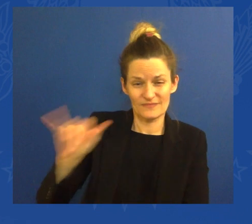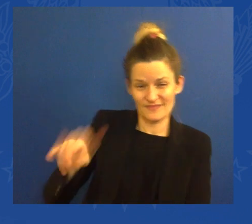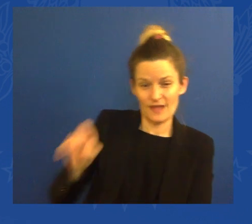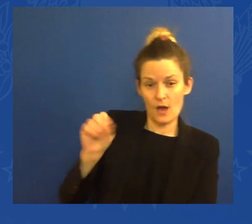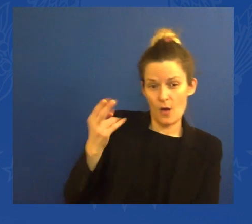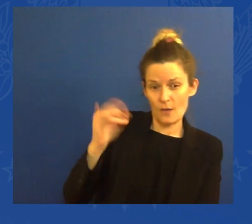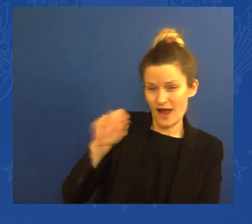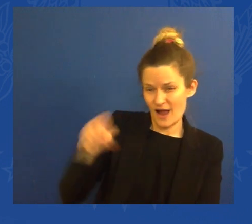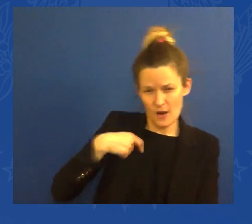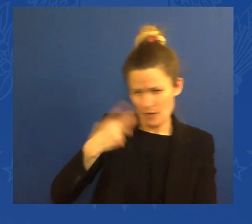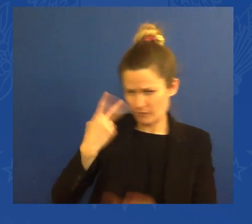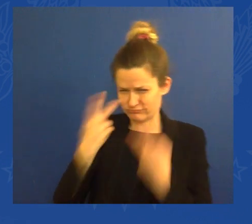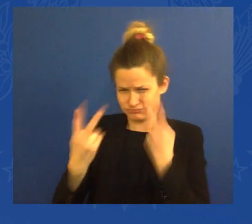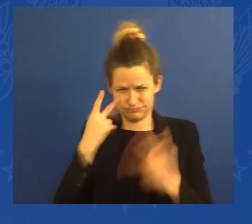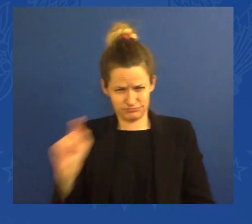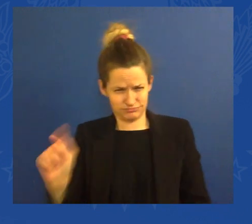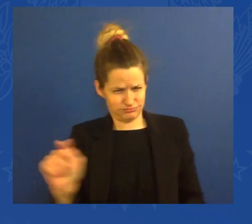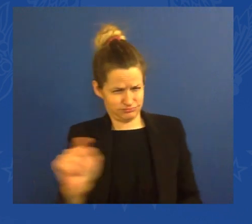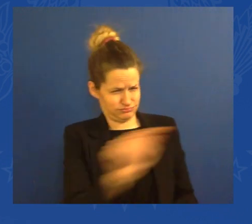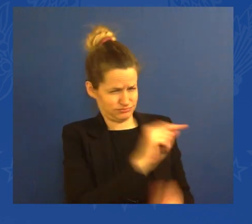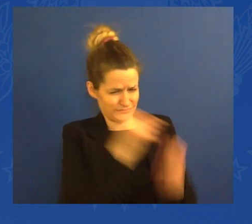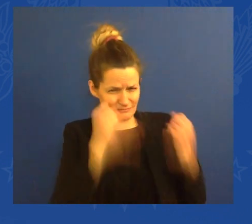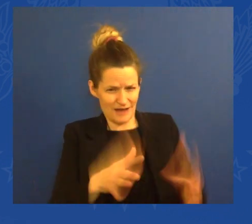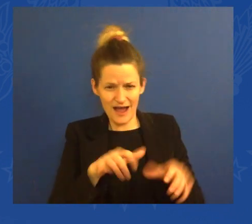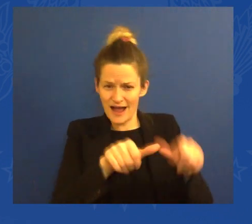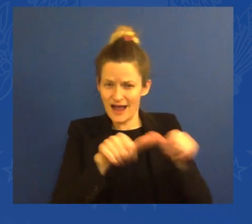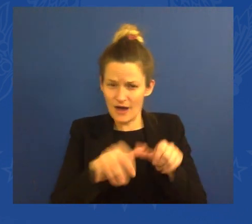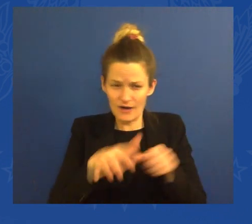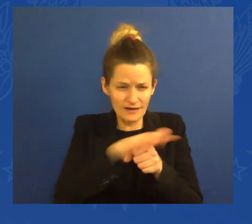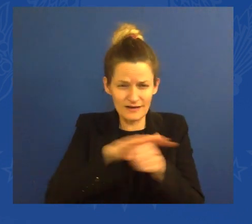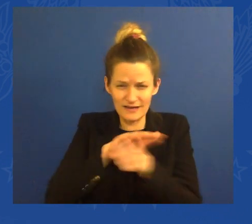and the United States. But I announced $1 billion